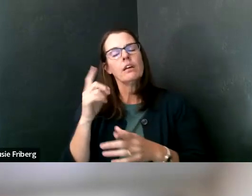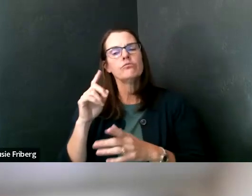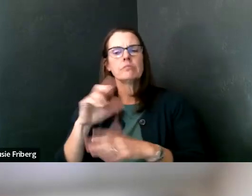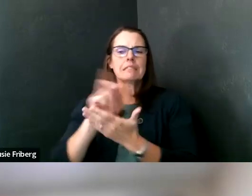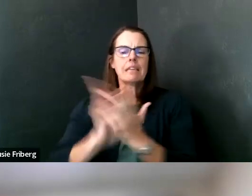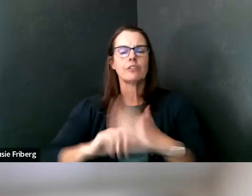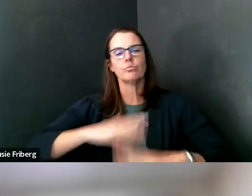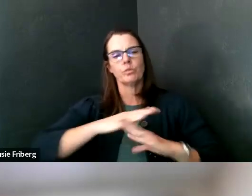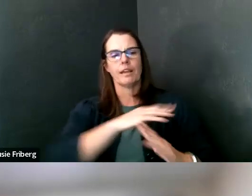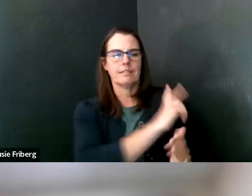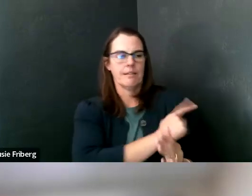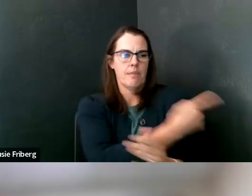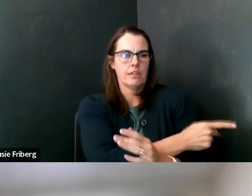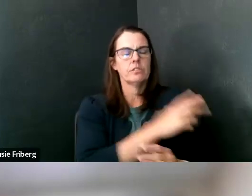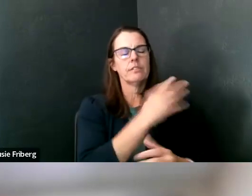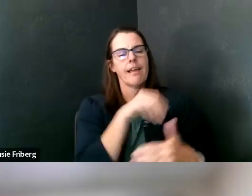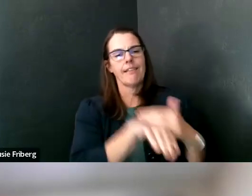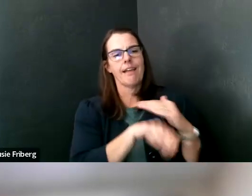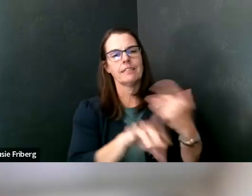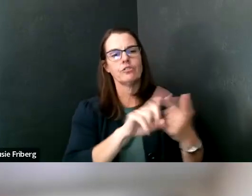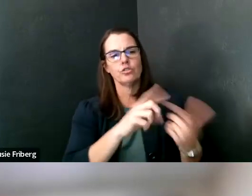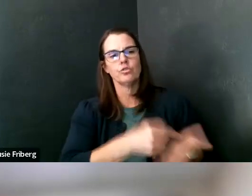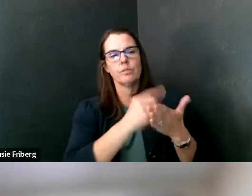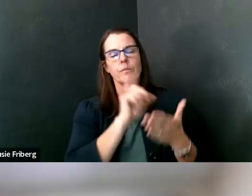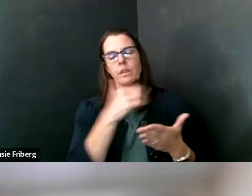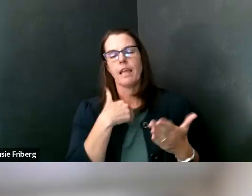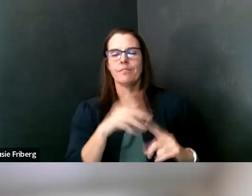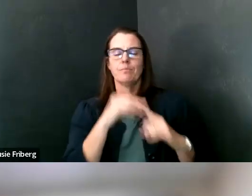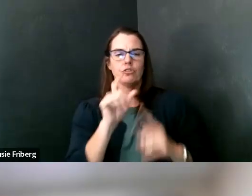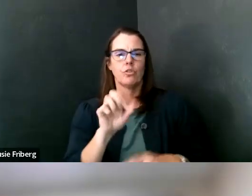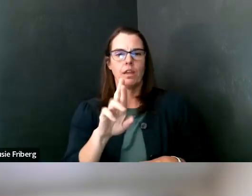whose access and treatment circumstances warrant special care. That carveout makes